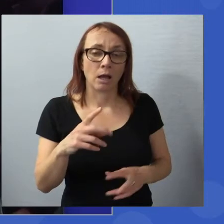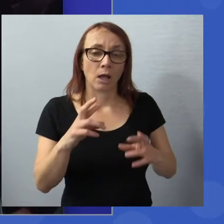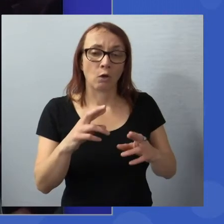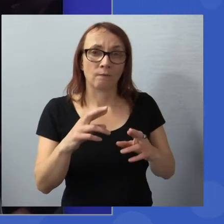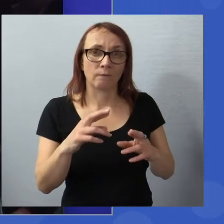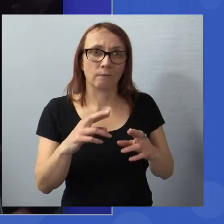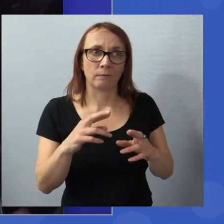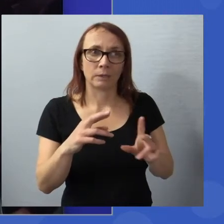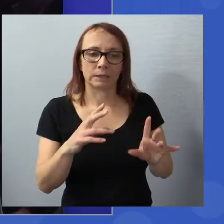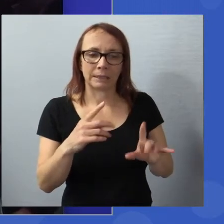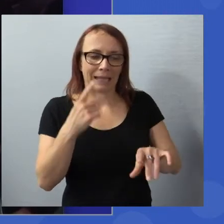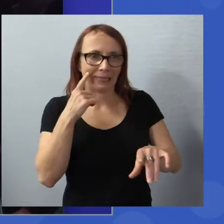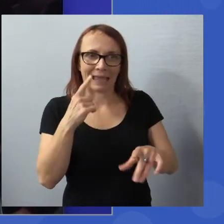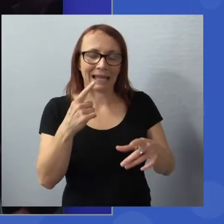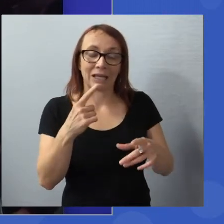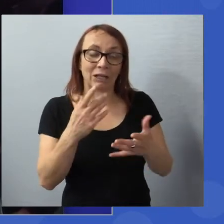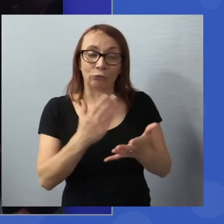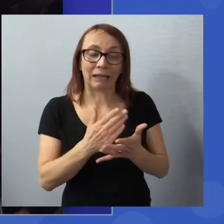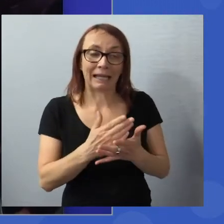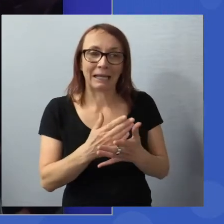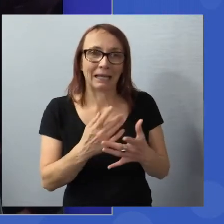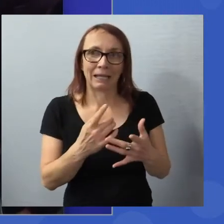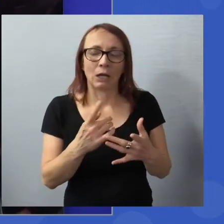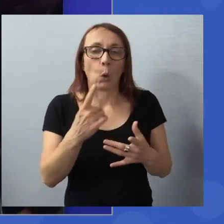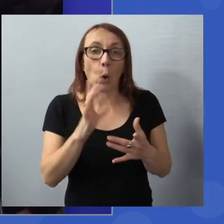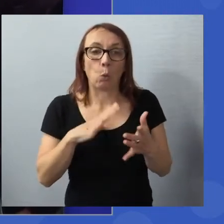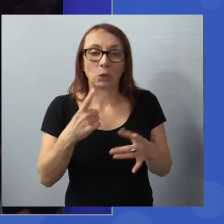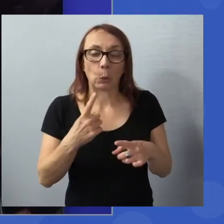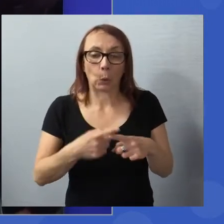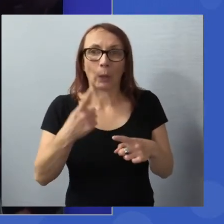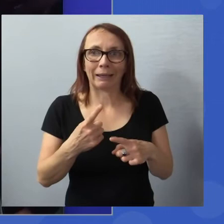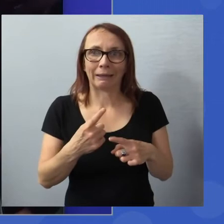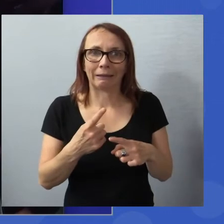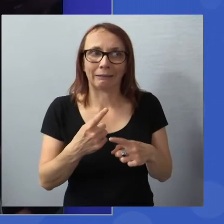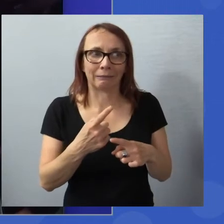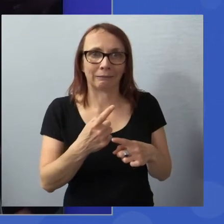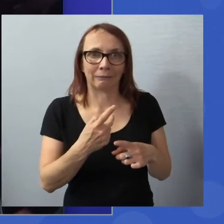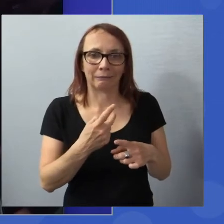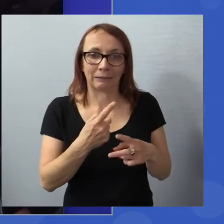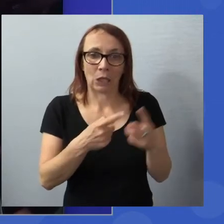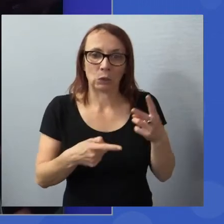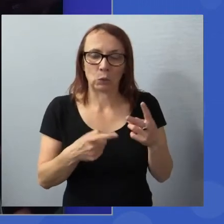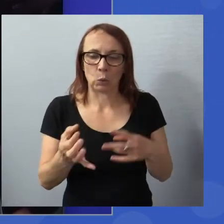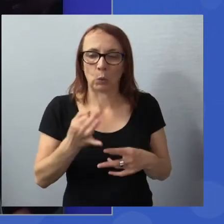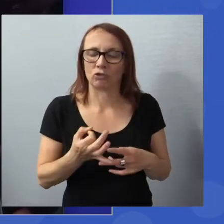a signal with it we might have to be void if I can just fairly quick the answer there was these two things and they're no hand back down to finish on